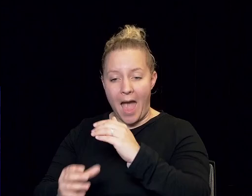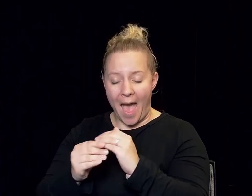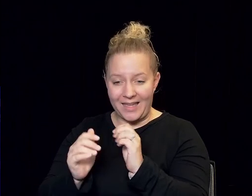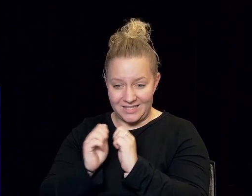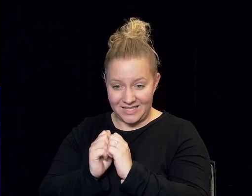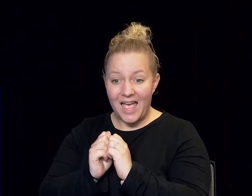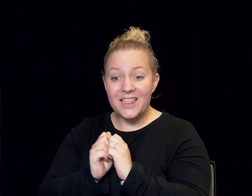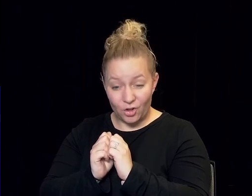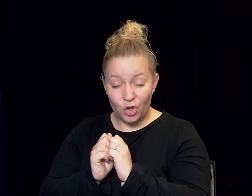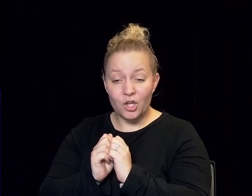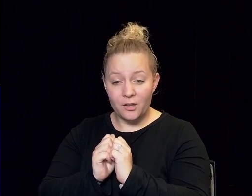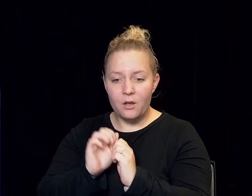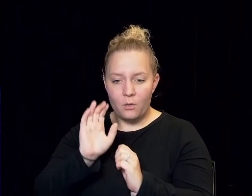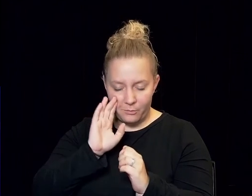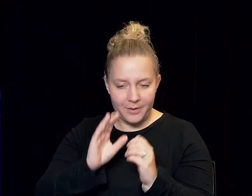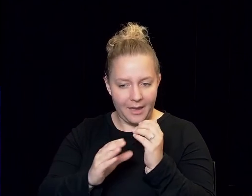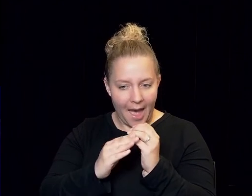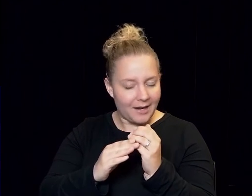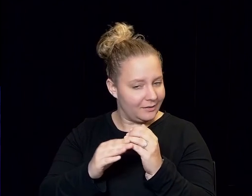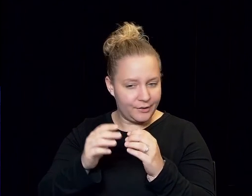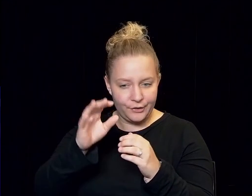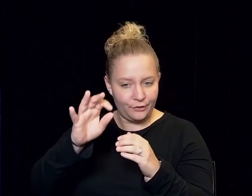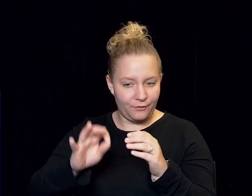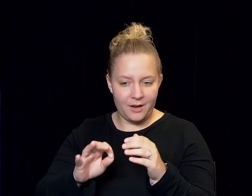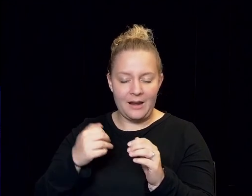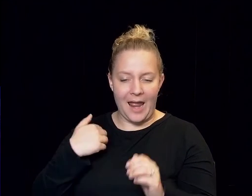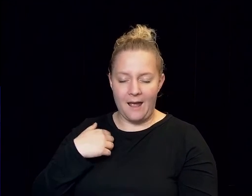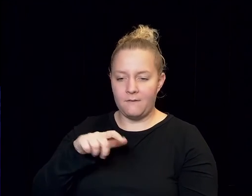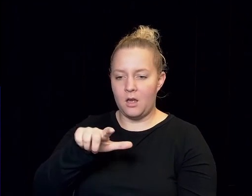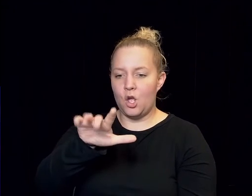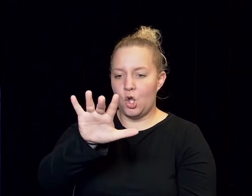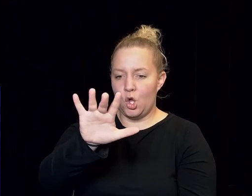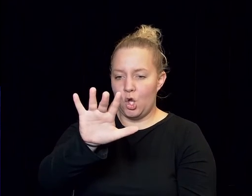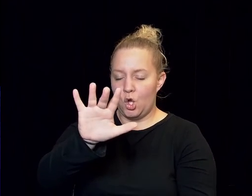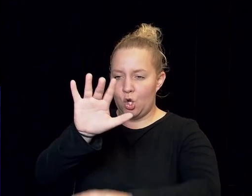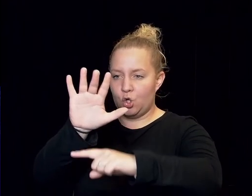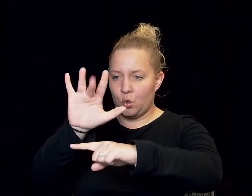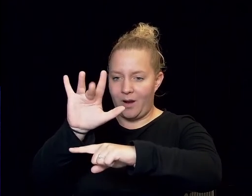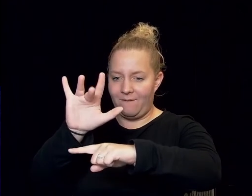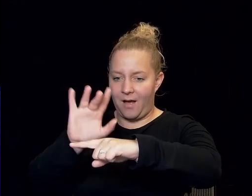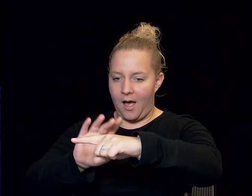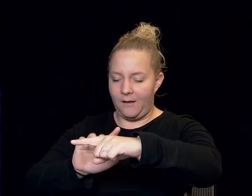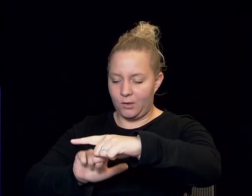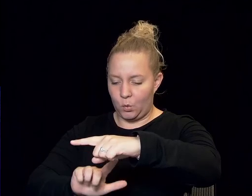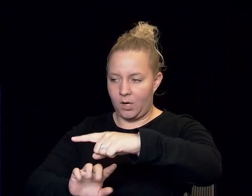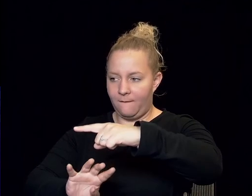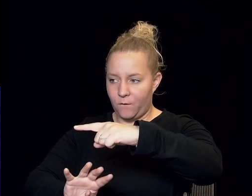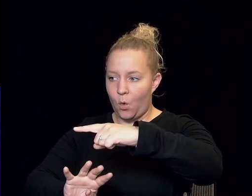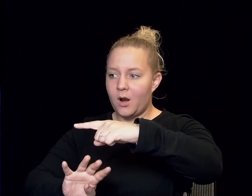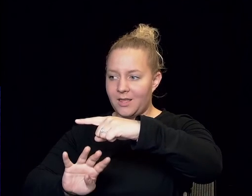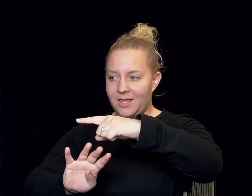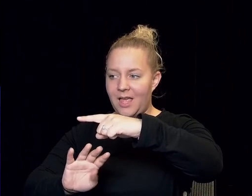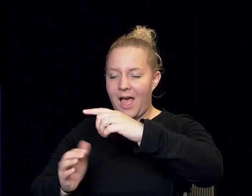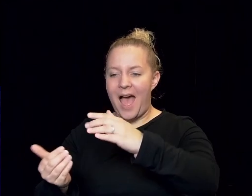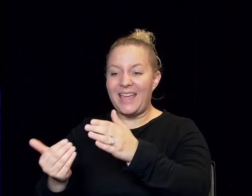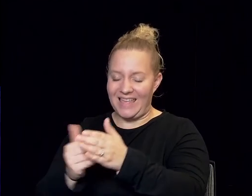that's just adding the two fractions. So, I end up with 25/24 or again as a mixed number,